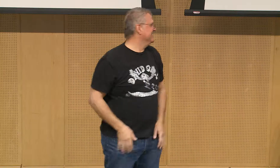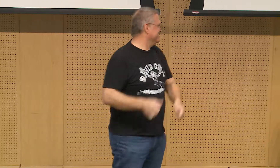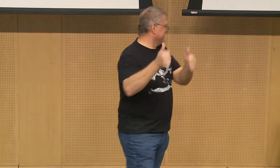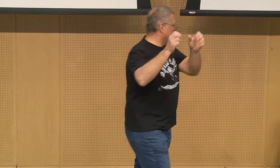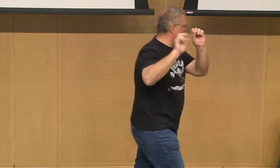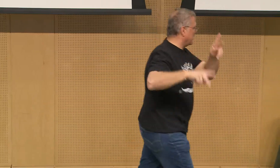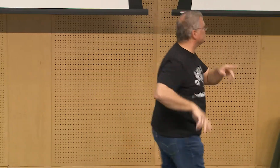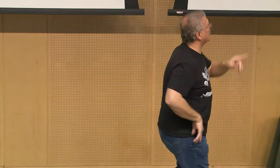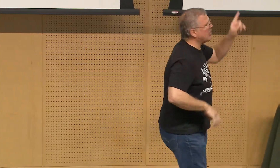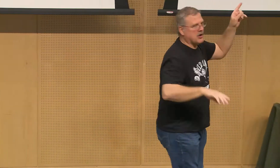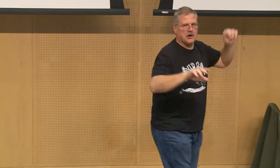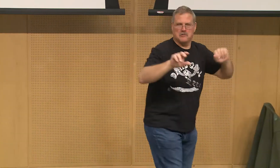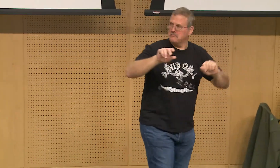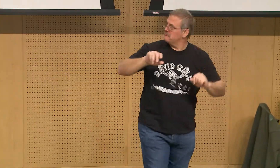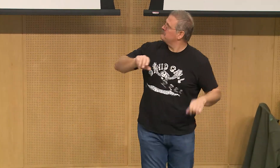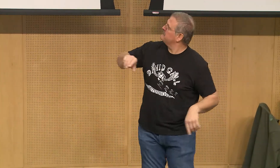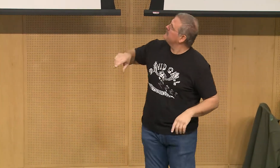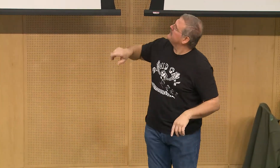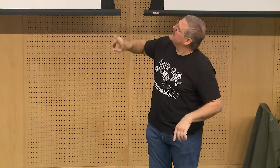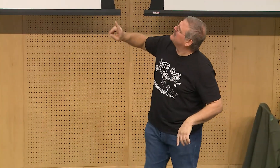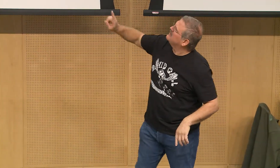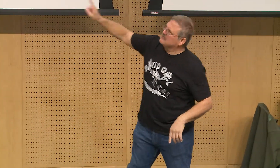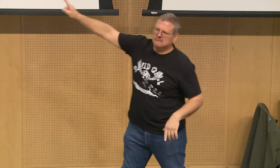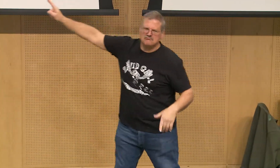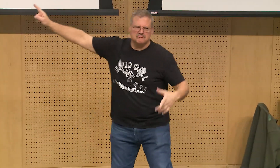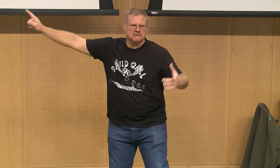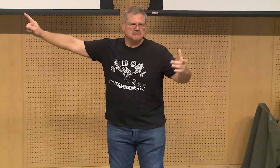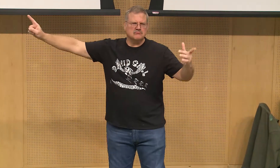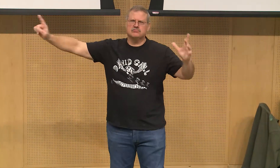of your appreciation for the arts here,